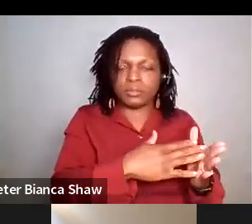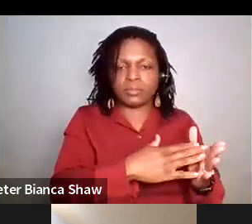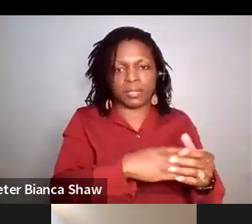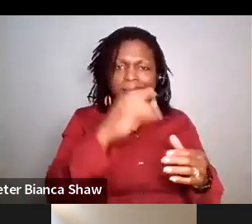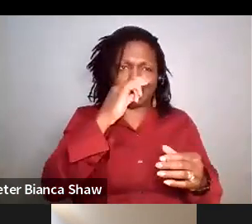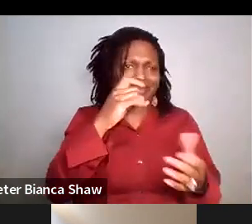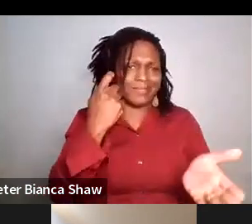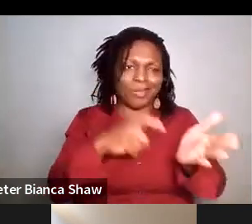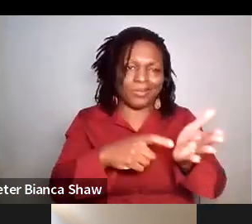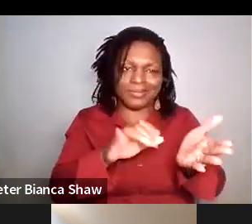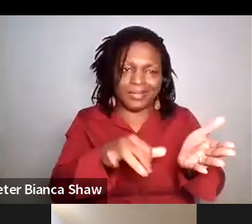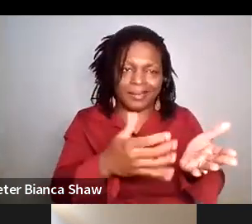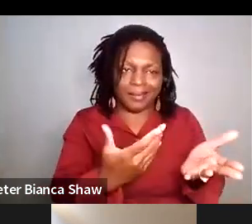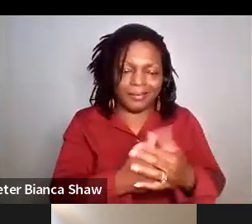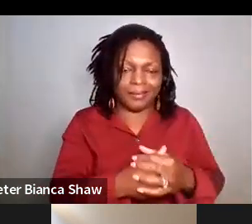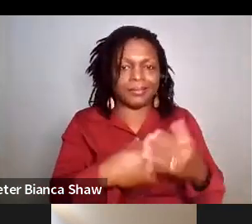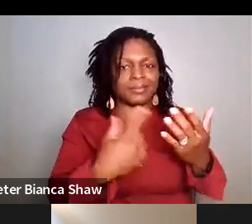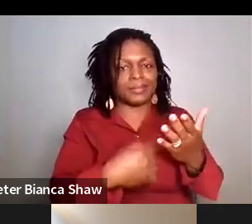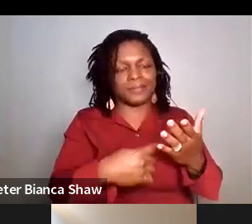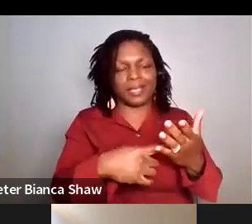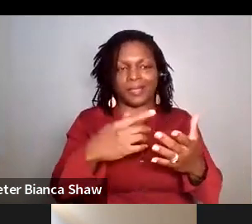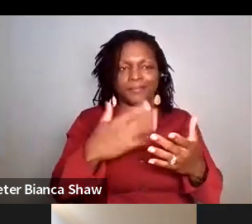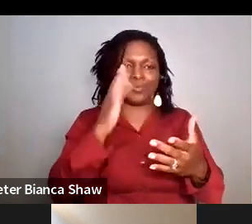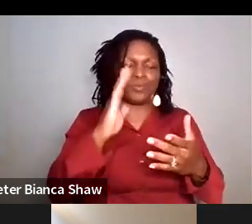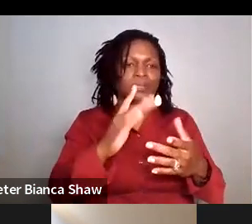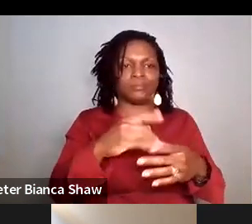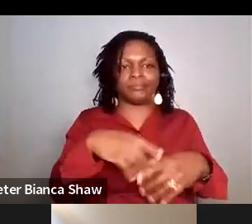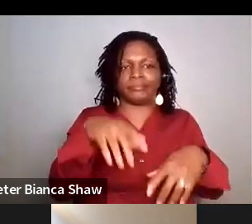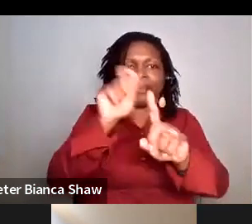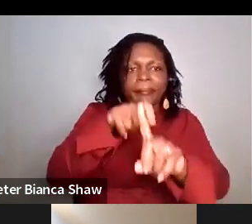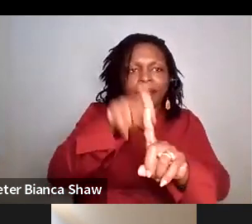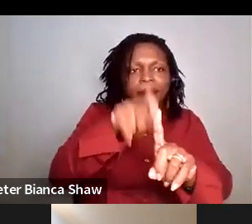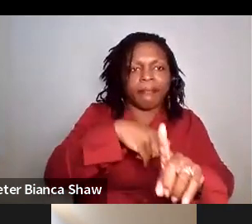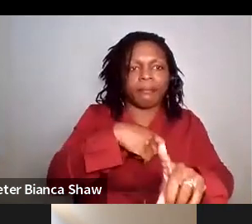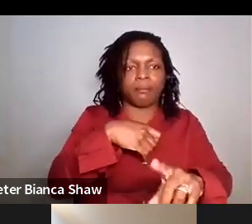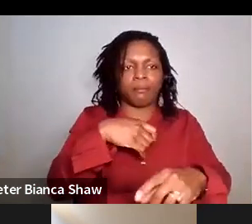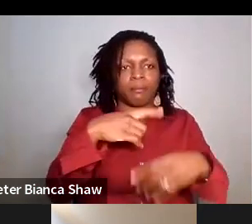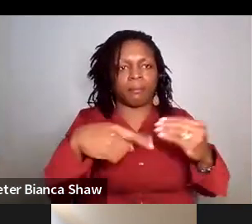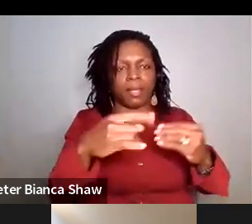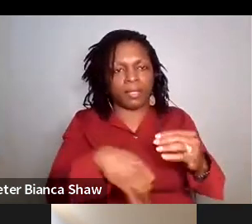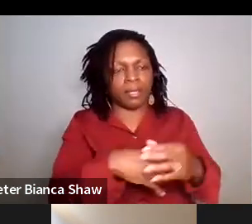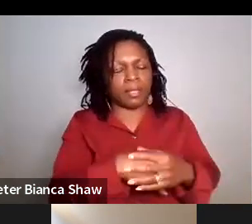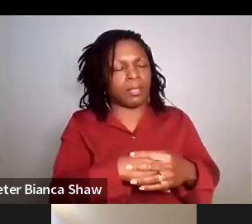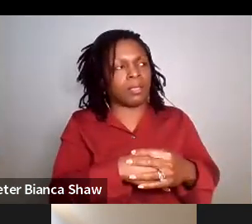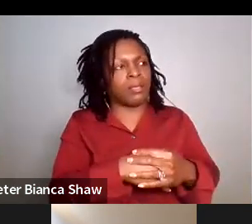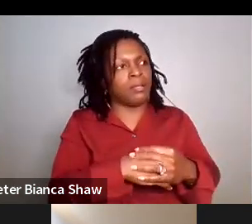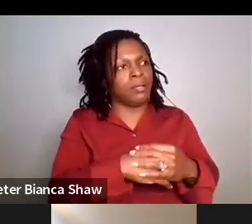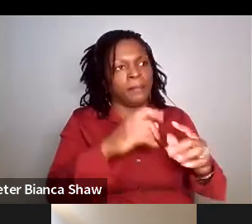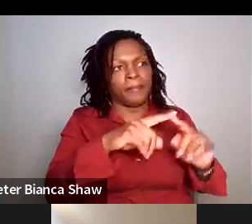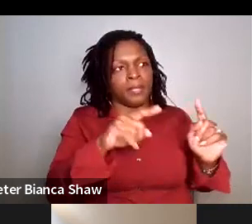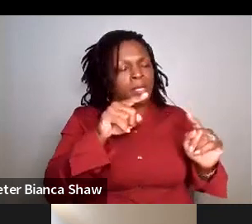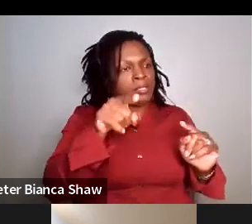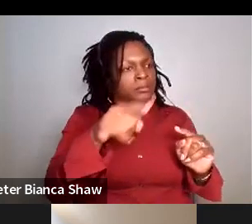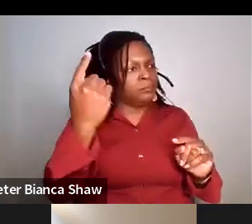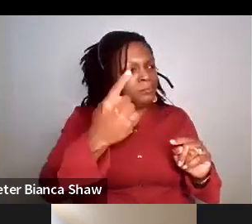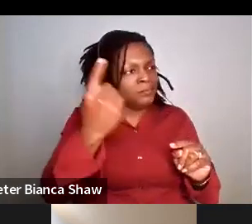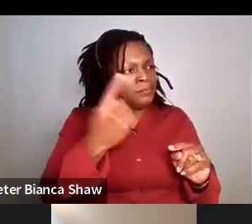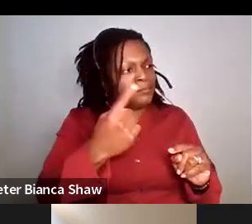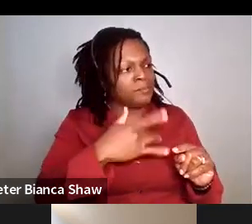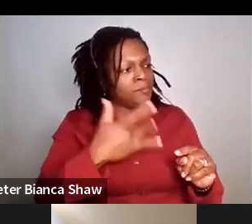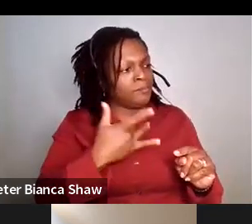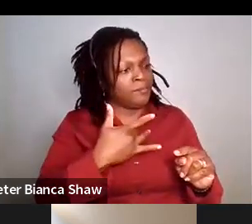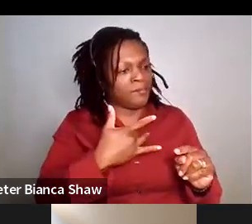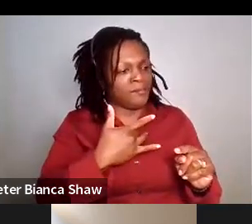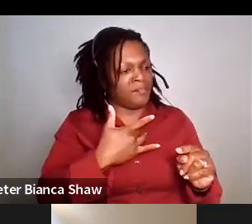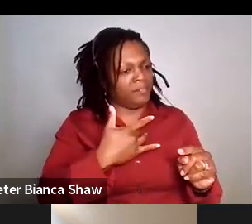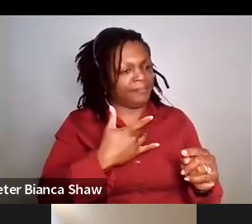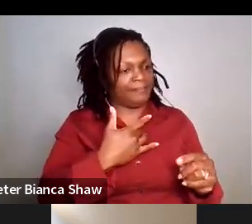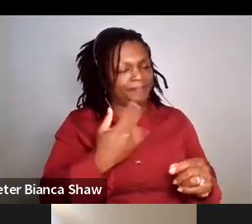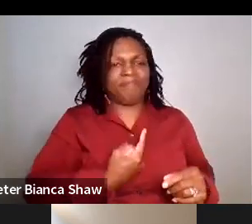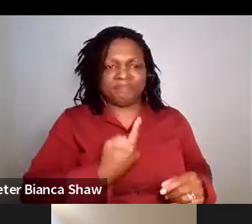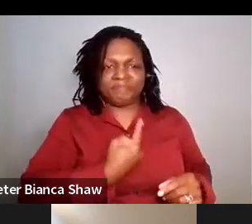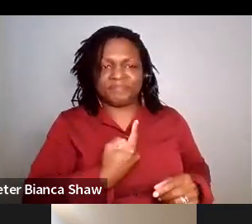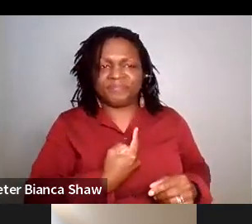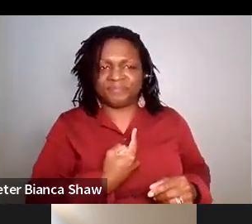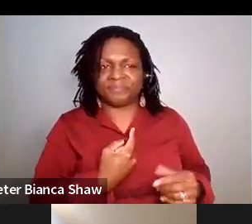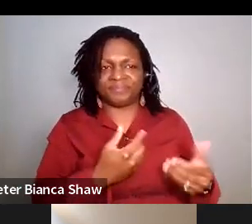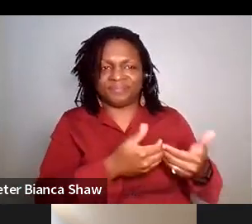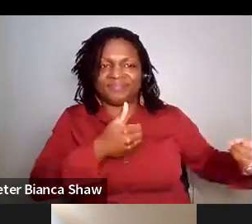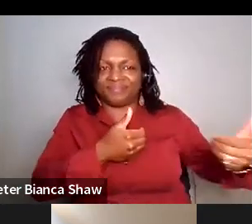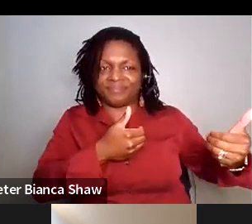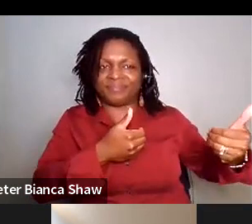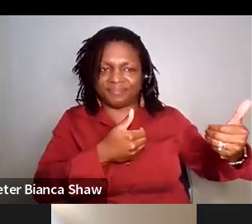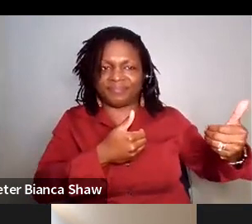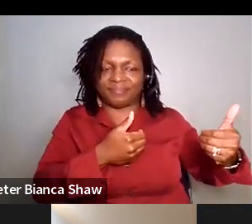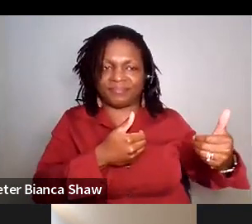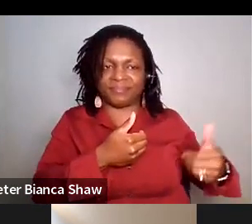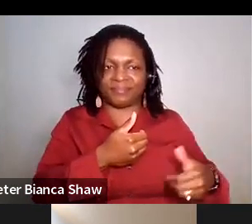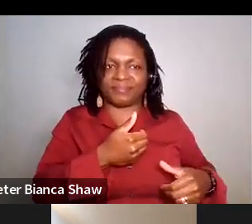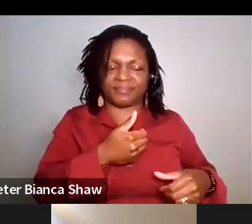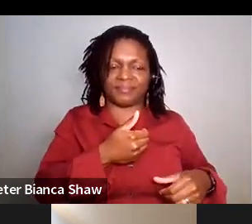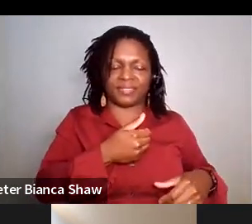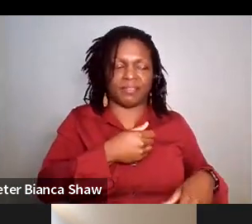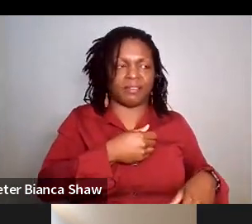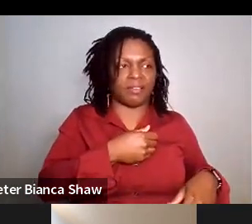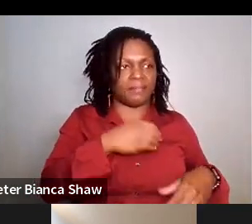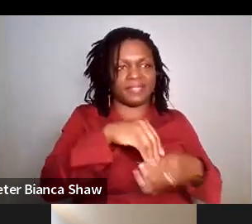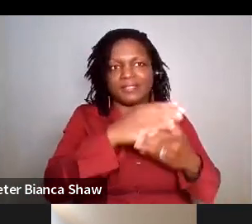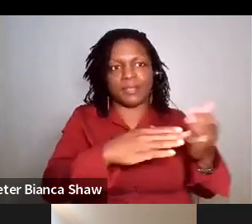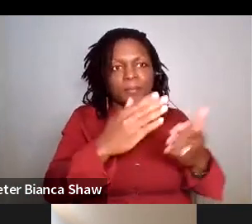Kids notice that sometimes she gets teased for it. but but she always feels singled out in some way, as she said, even when they pass out.